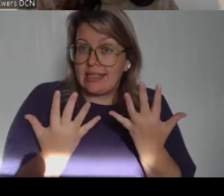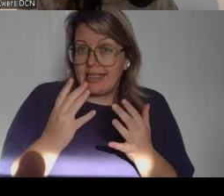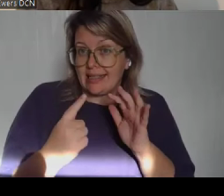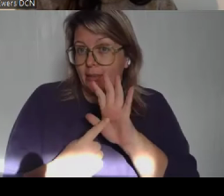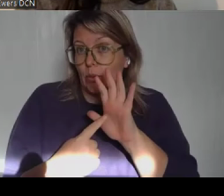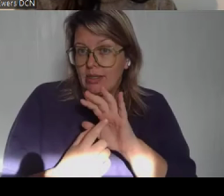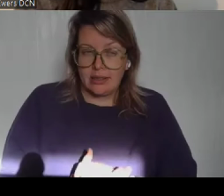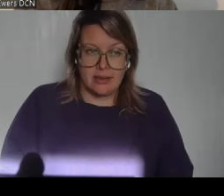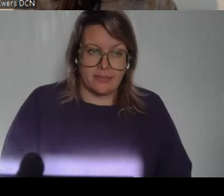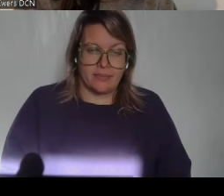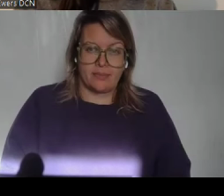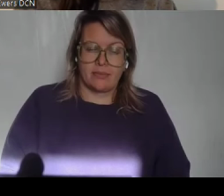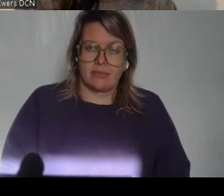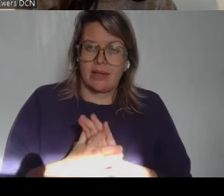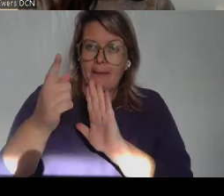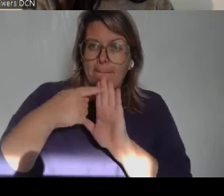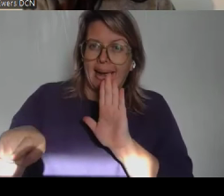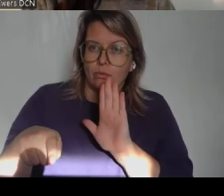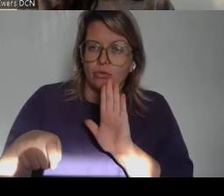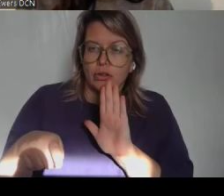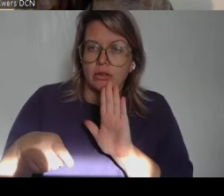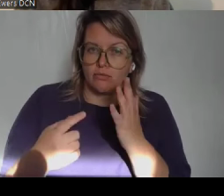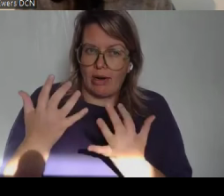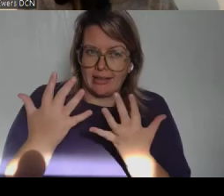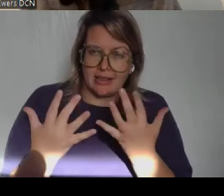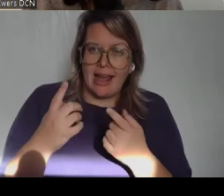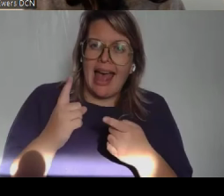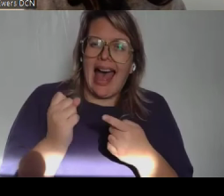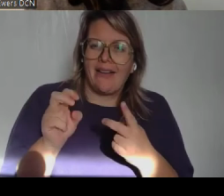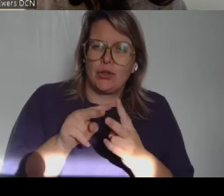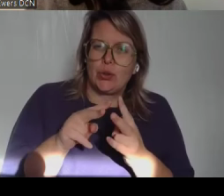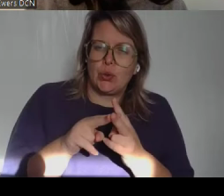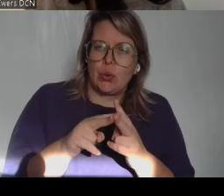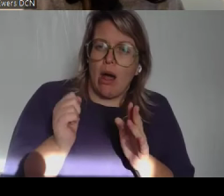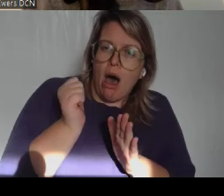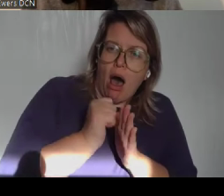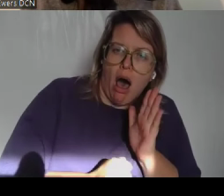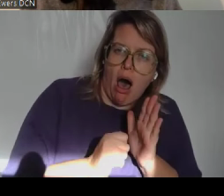Your bounce rate. There's hard and soft bounces, but overall, your bounce rate